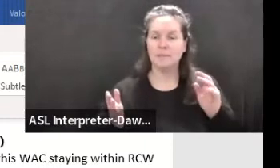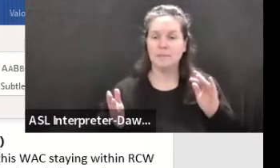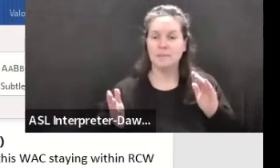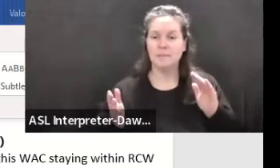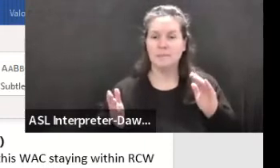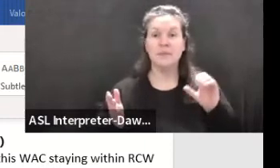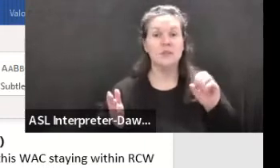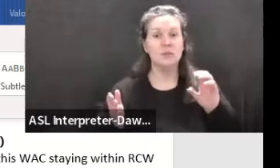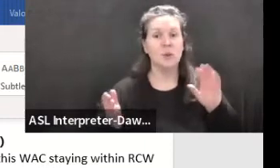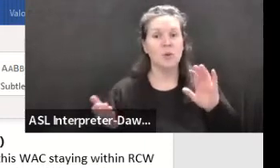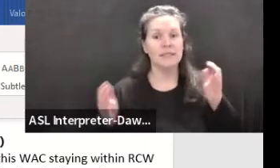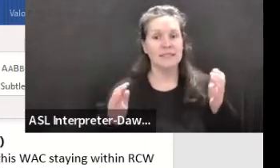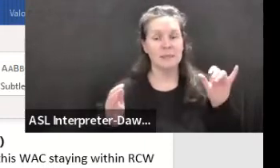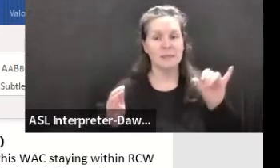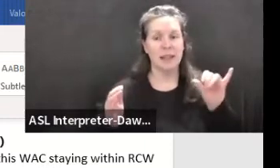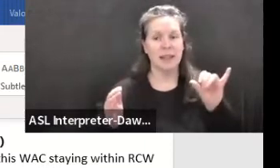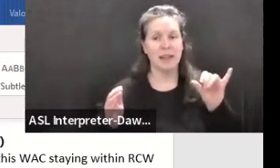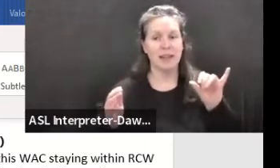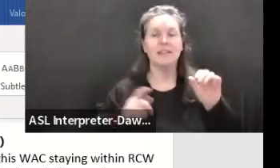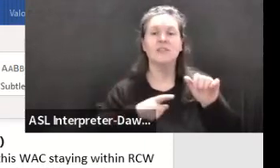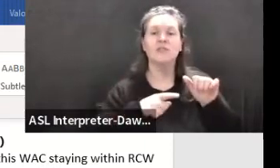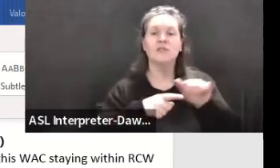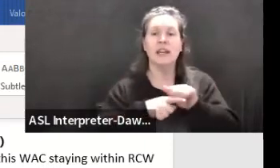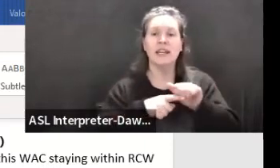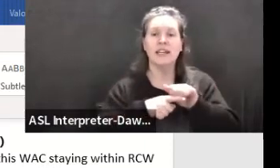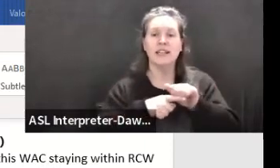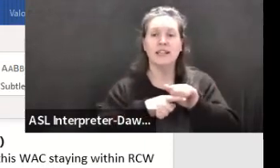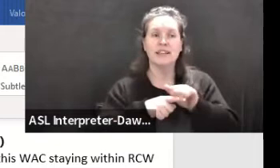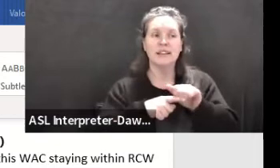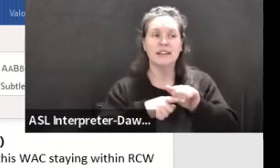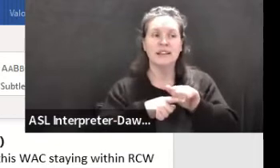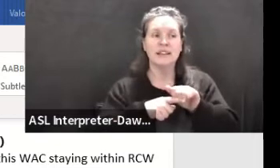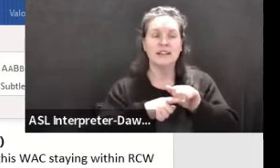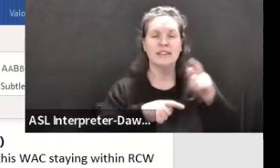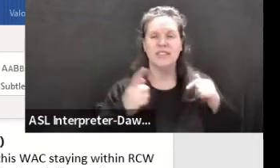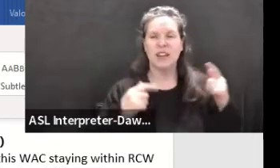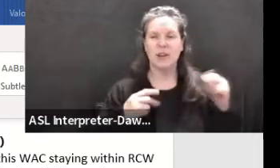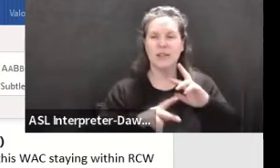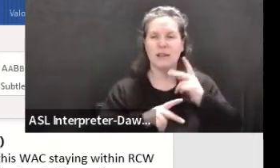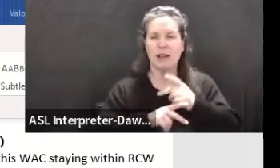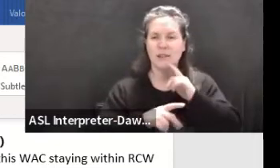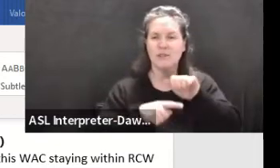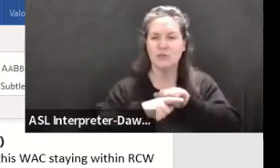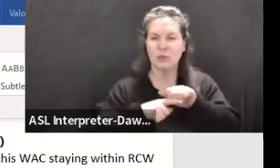So it seems like the training, so various forms to training over the last four years,